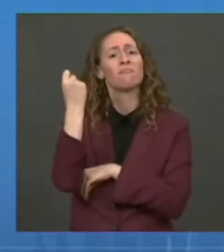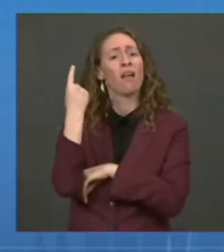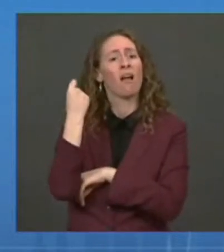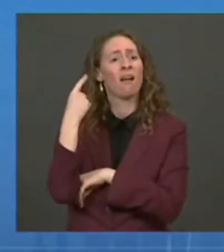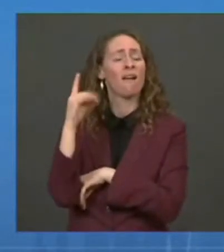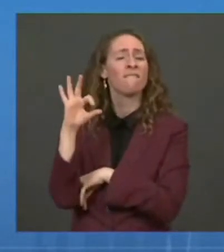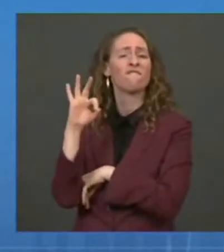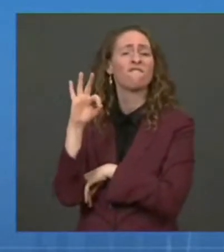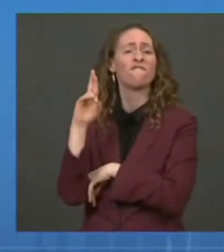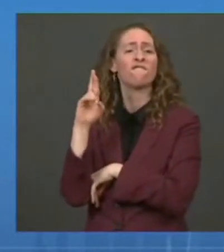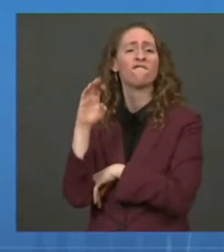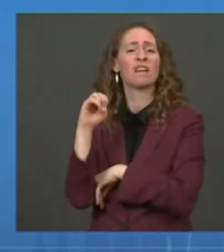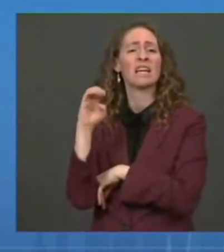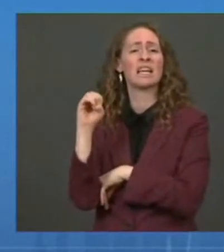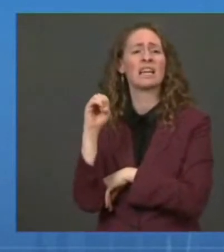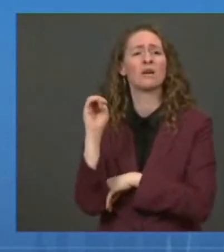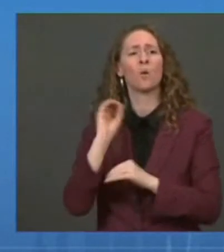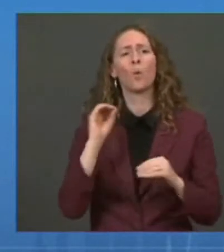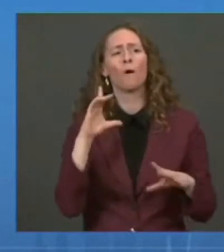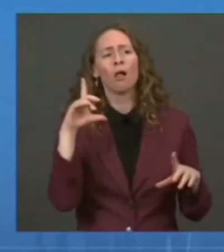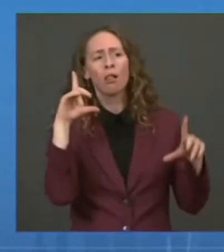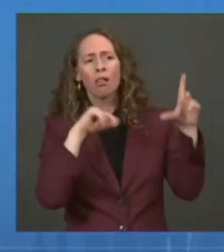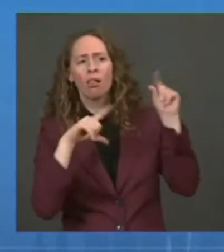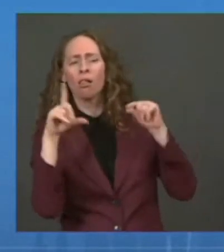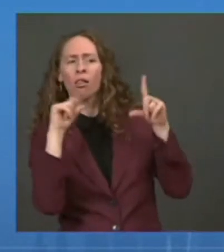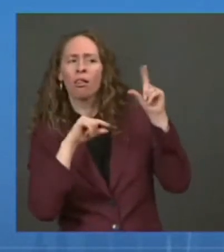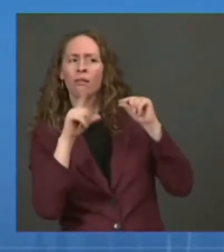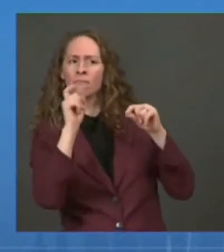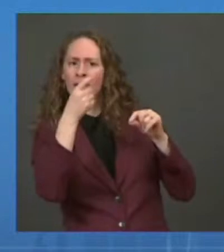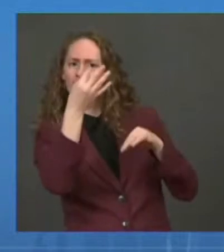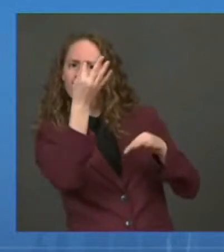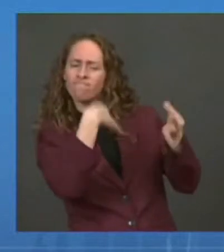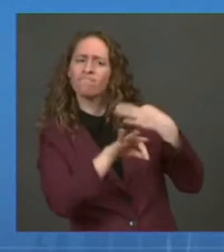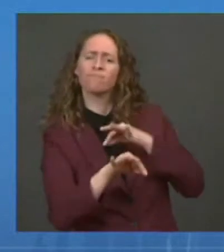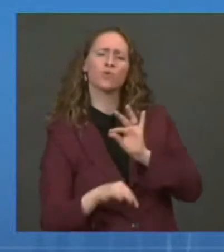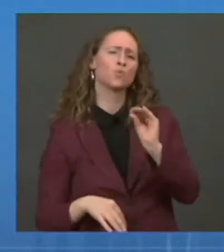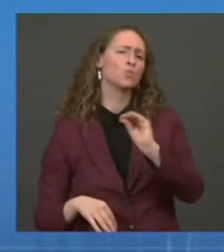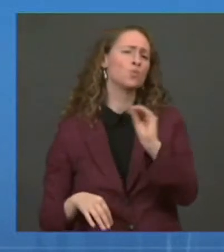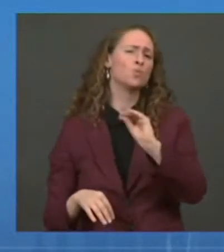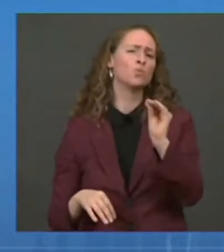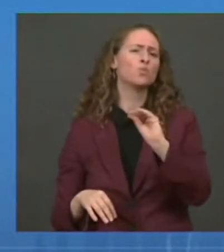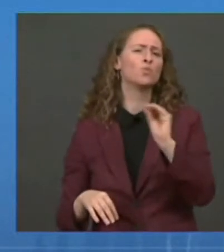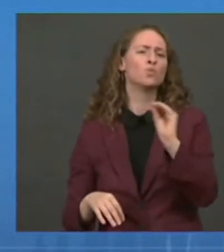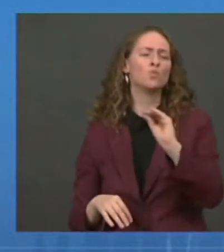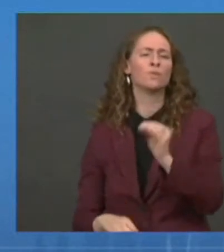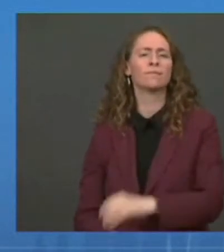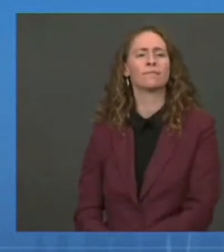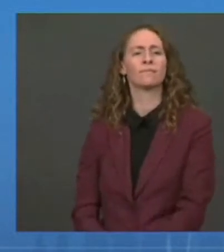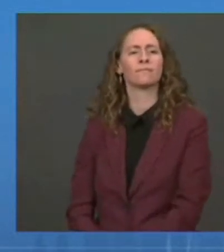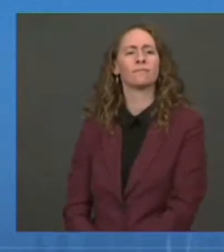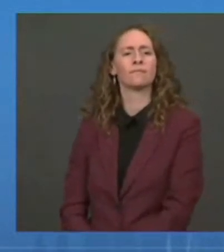THE WORLD. ALL RIGHT WE HAVE SHPED FOR